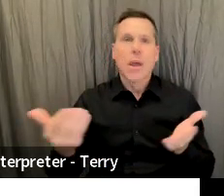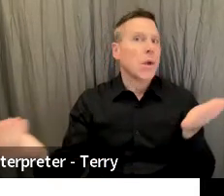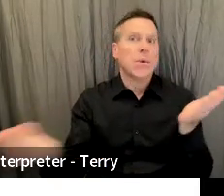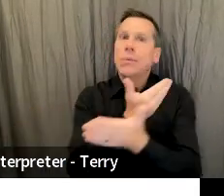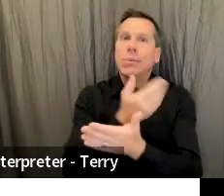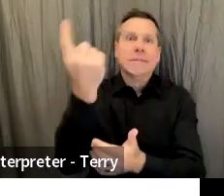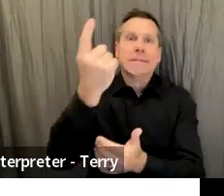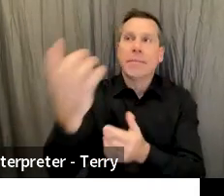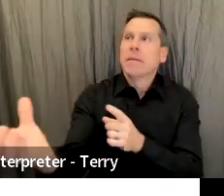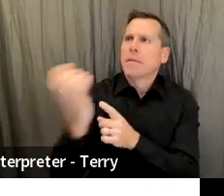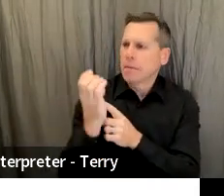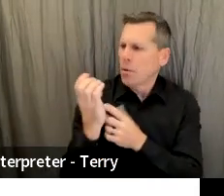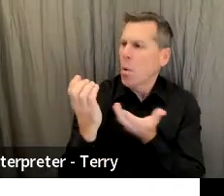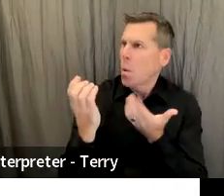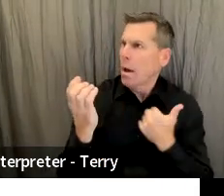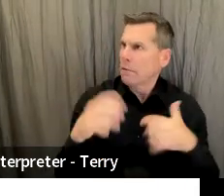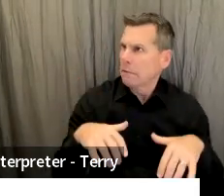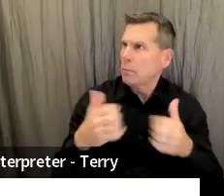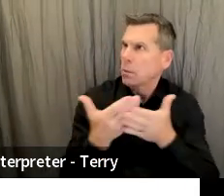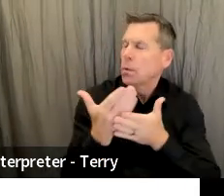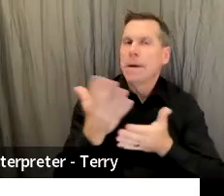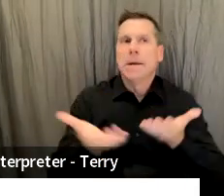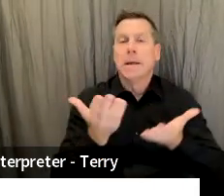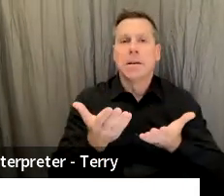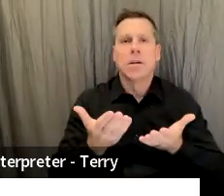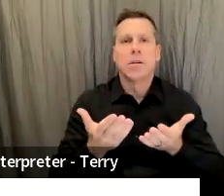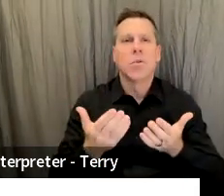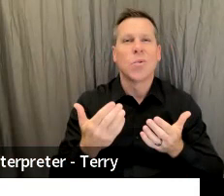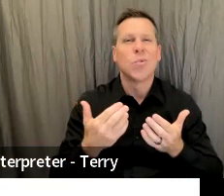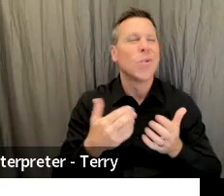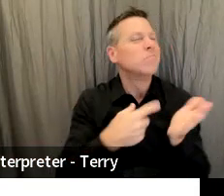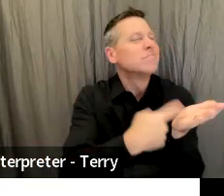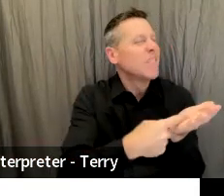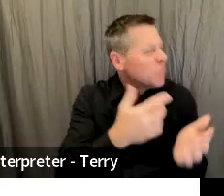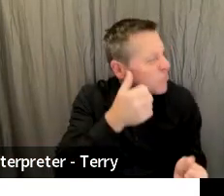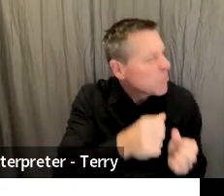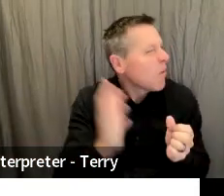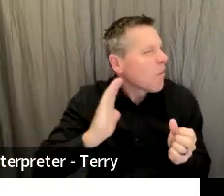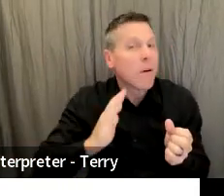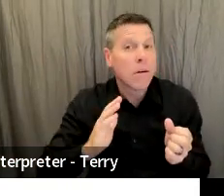So I don't know about all of you but myself. When I was first hired by the district as an adjunct,